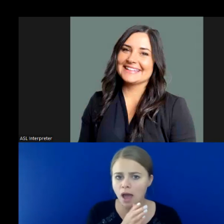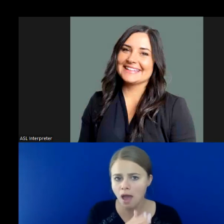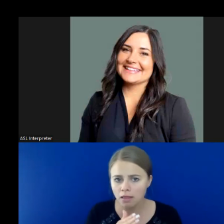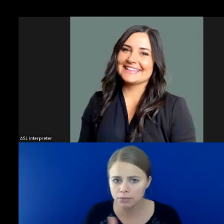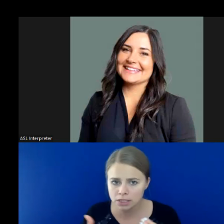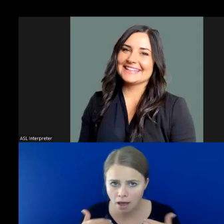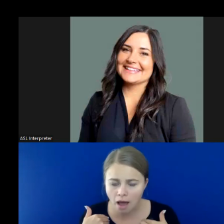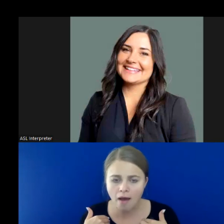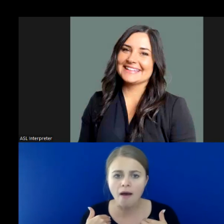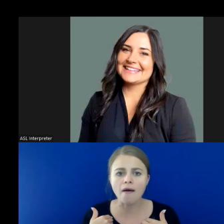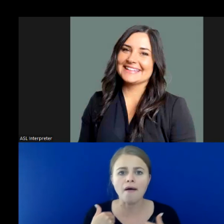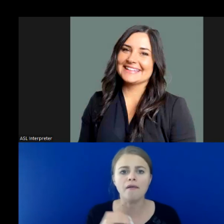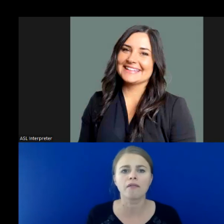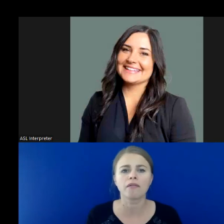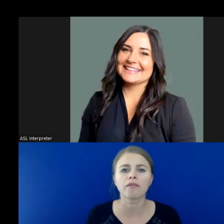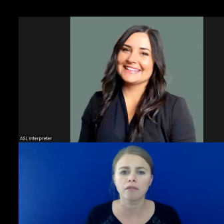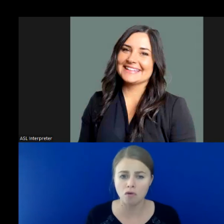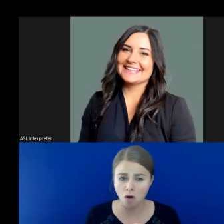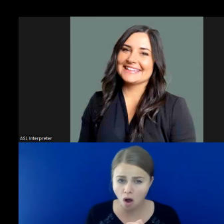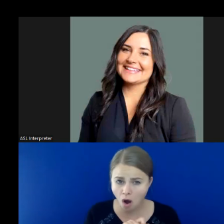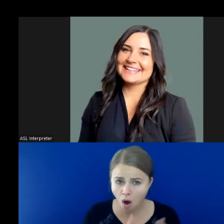It met all four dimensions of being equally effective.